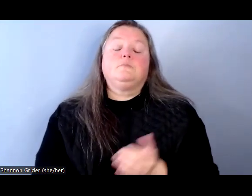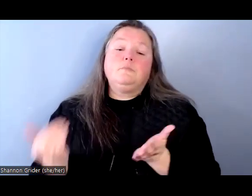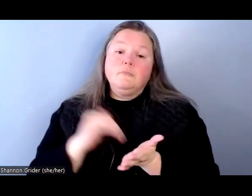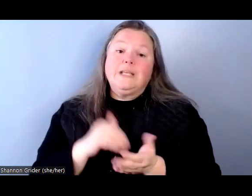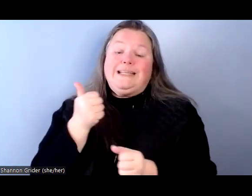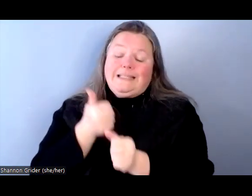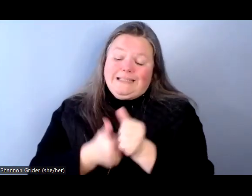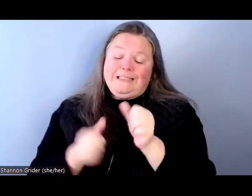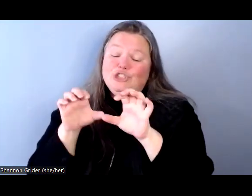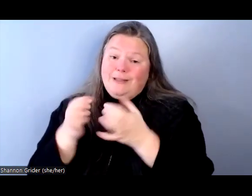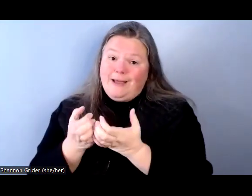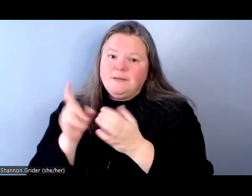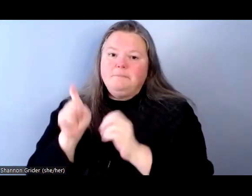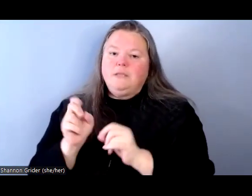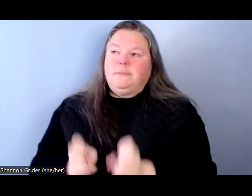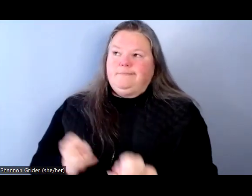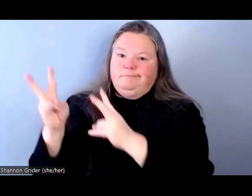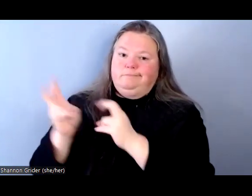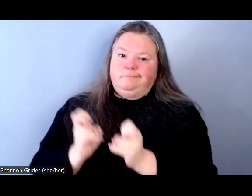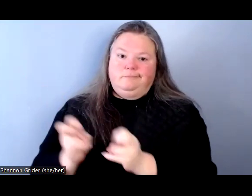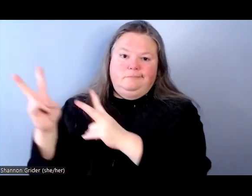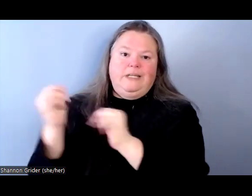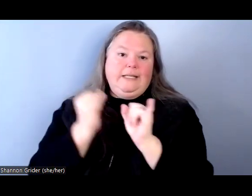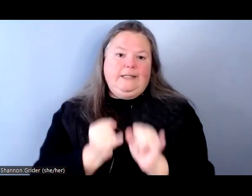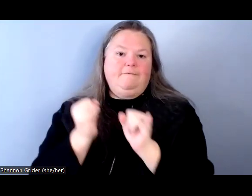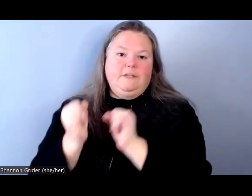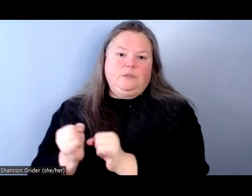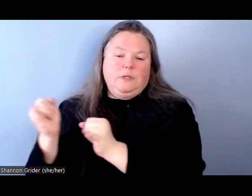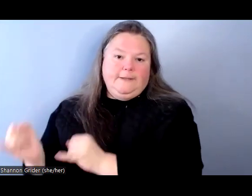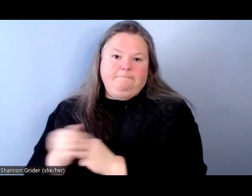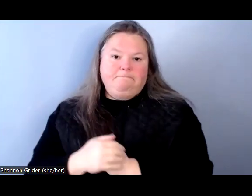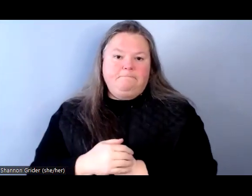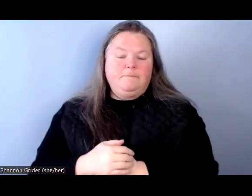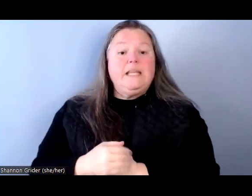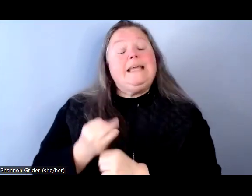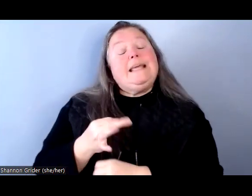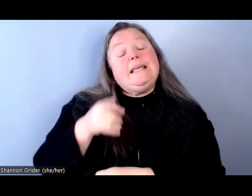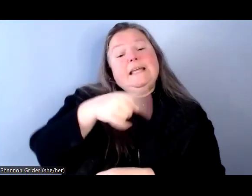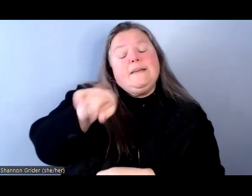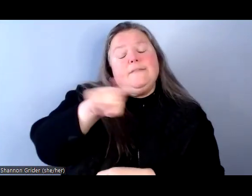Again, each class must be entered individually. If you need a list